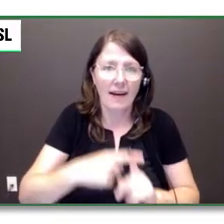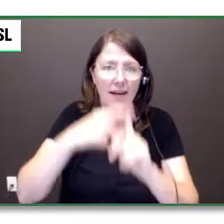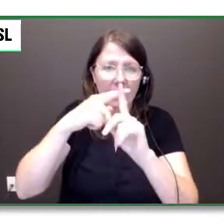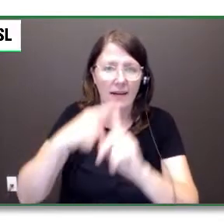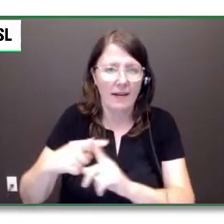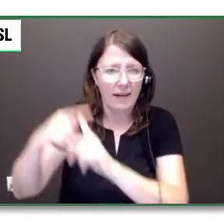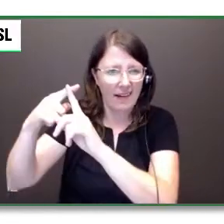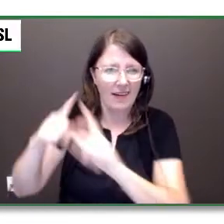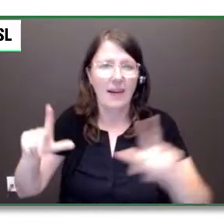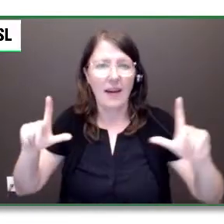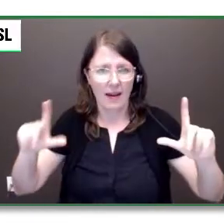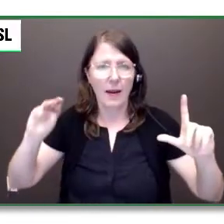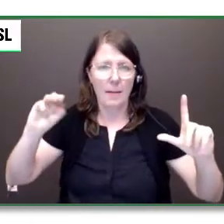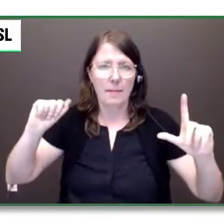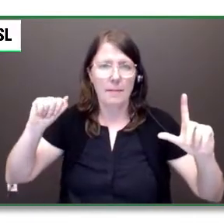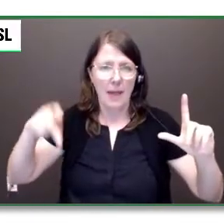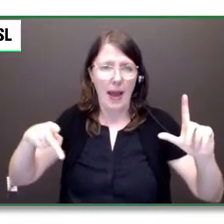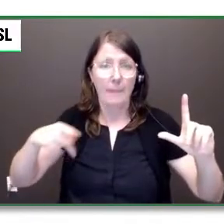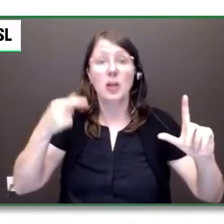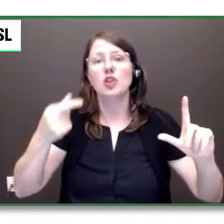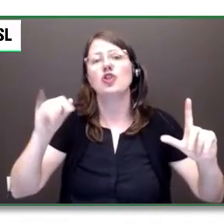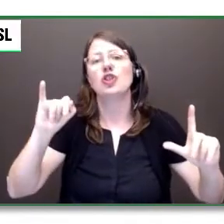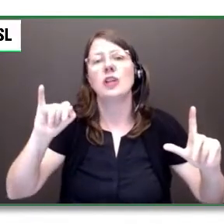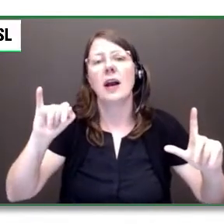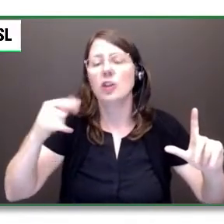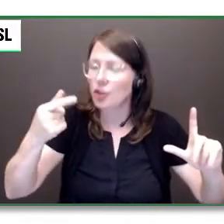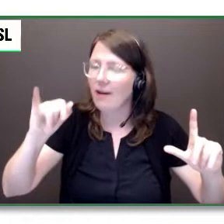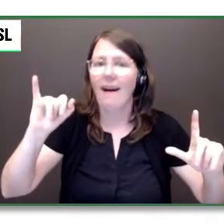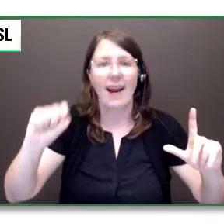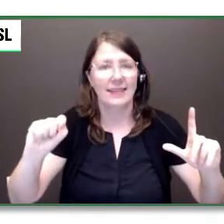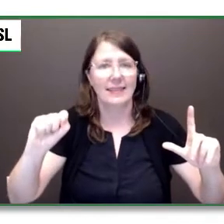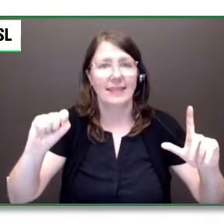can turn layers off and on um to see if there are maybe there are